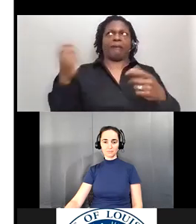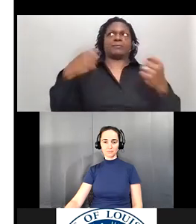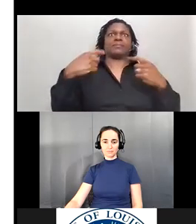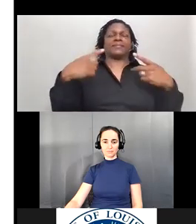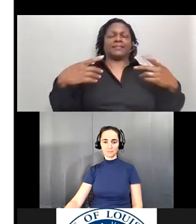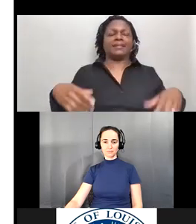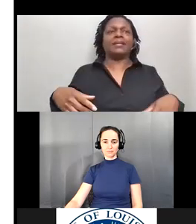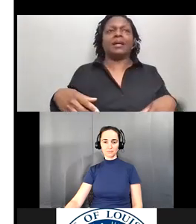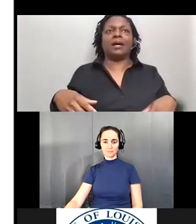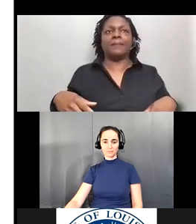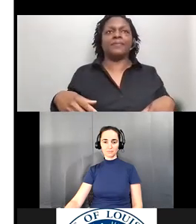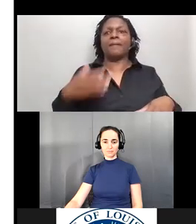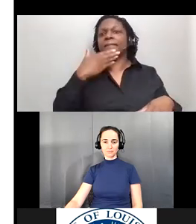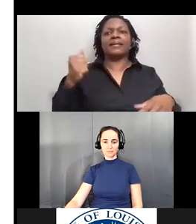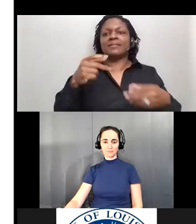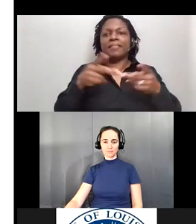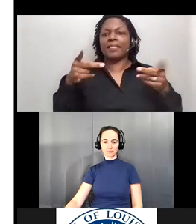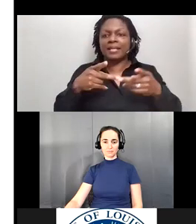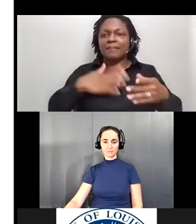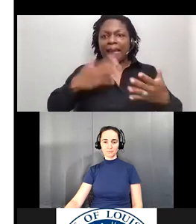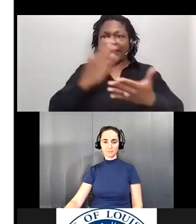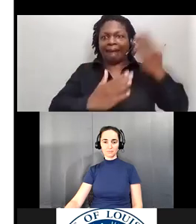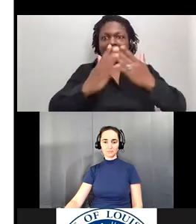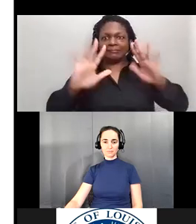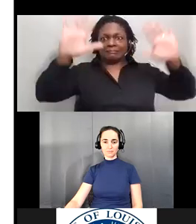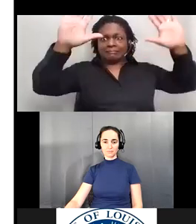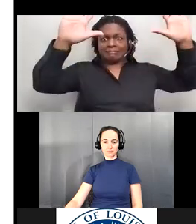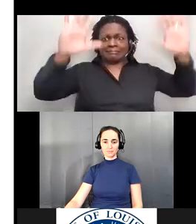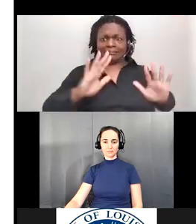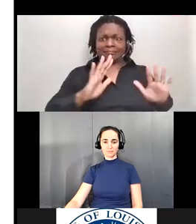you know where's the best place for your hands and everything. I would, I would say you know